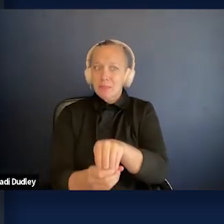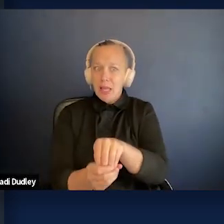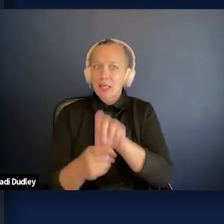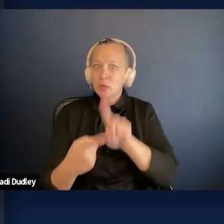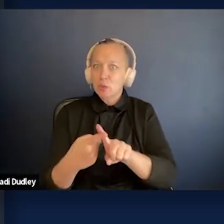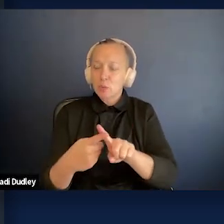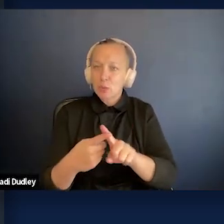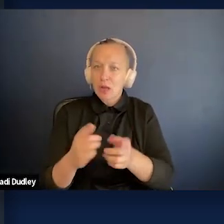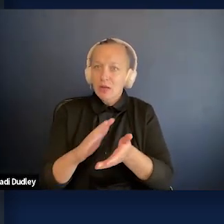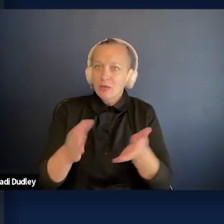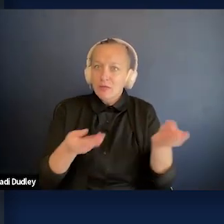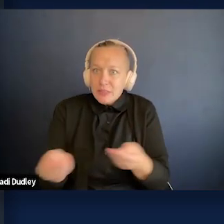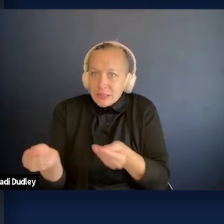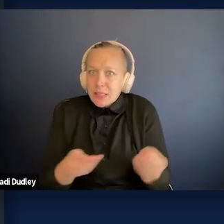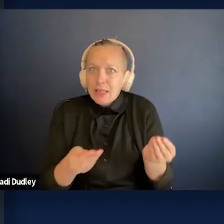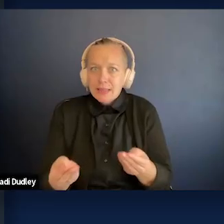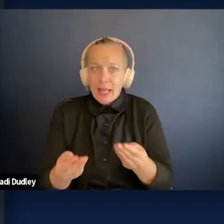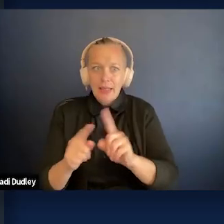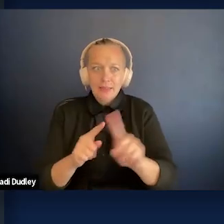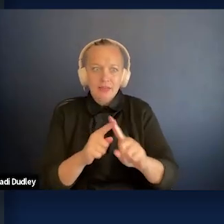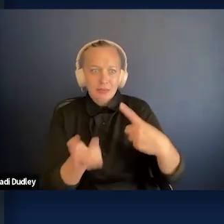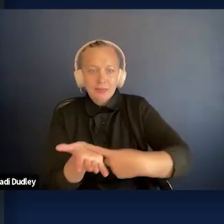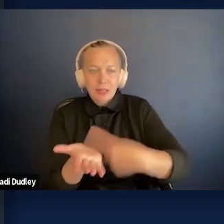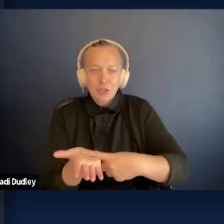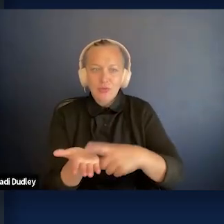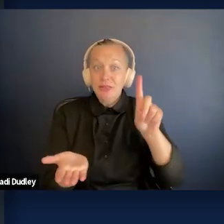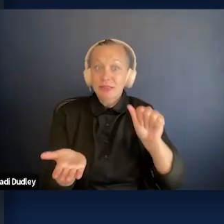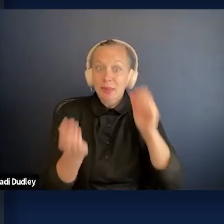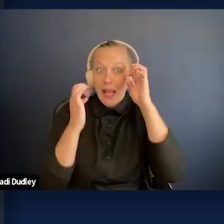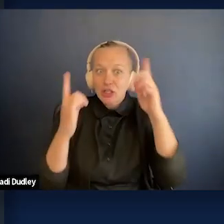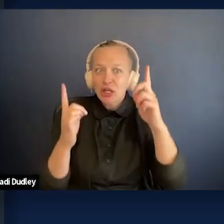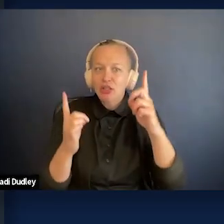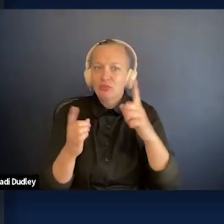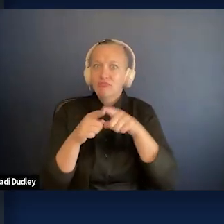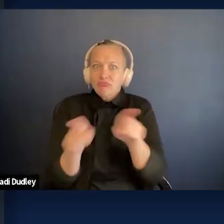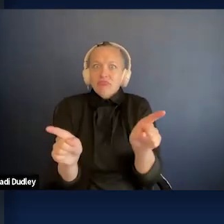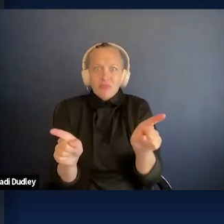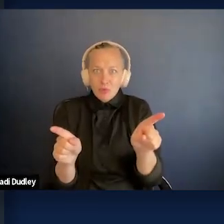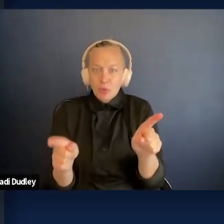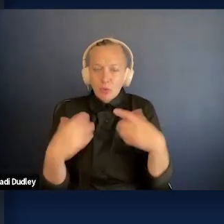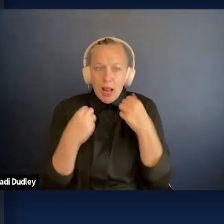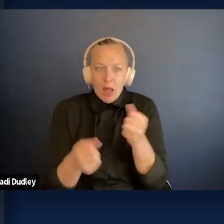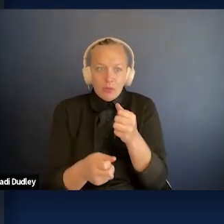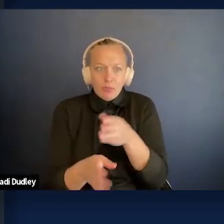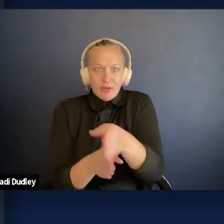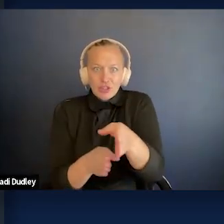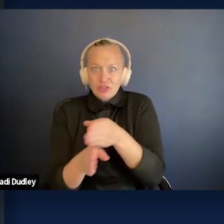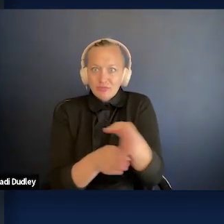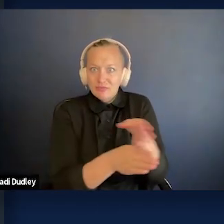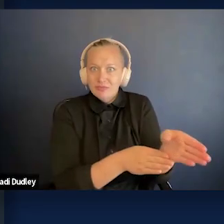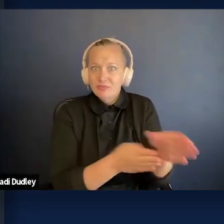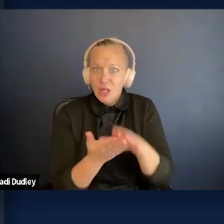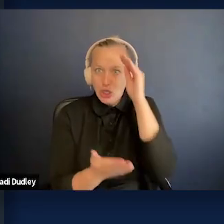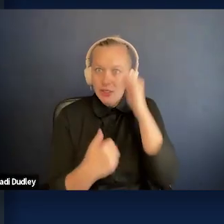disability education and health professions fields, and this is really what we wanted to explore, is what were healthcare trainees getting out of this experience, and how does that relate to.